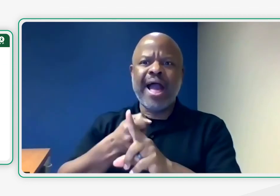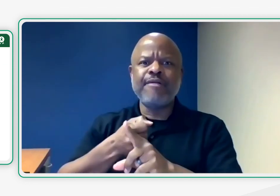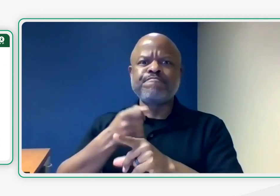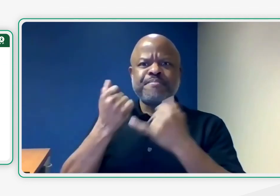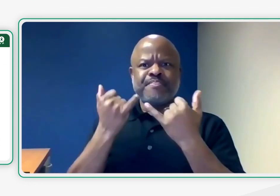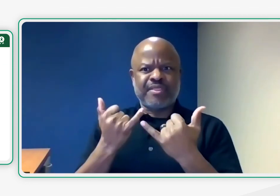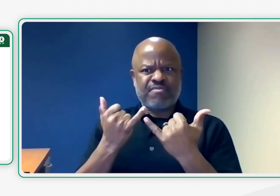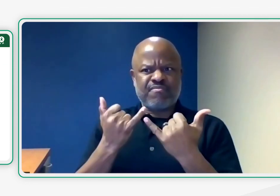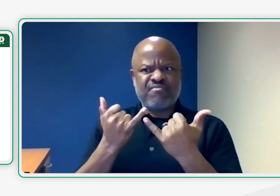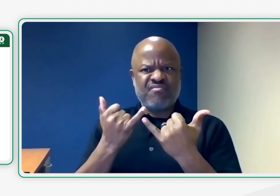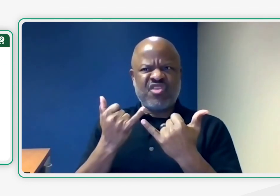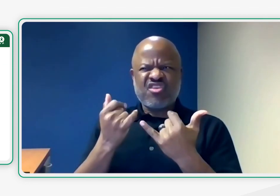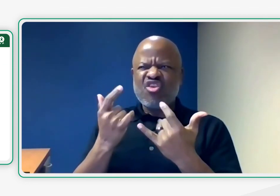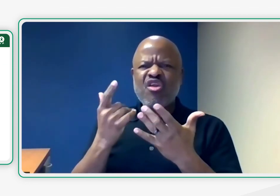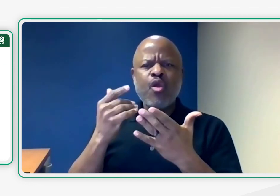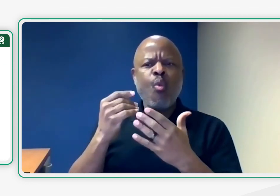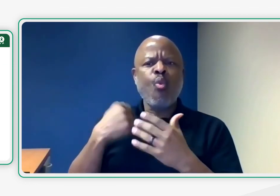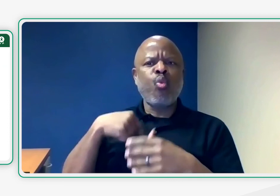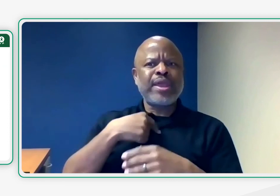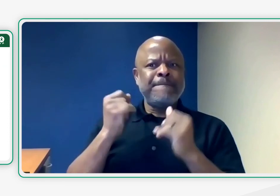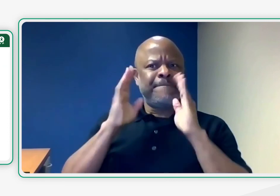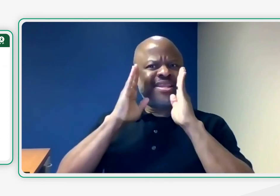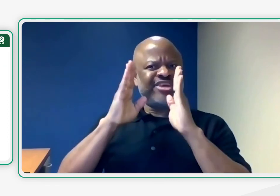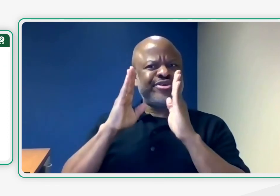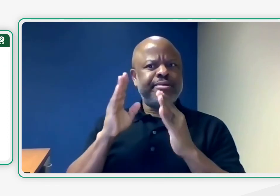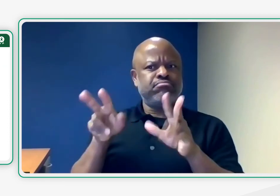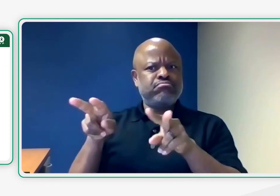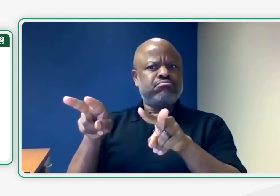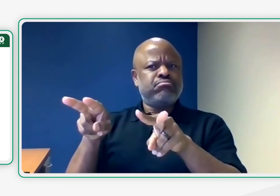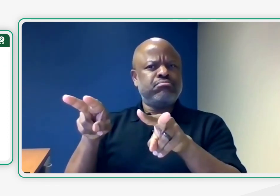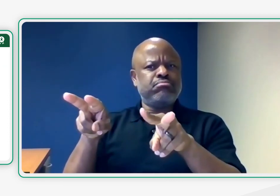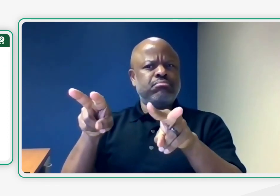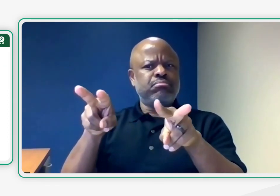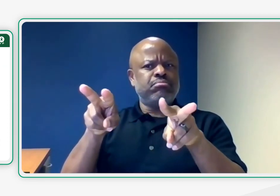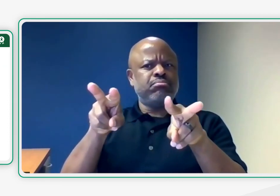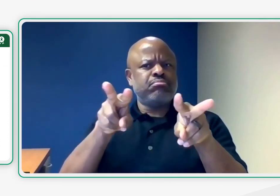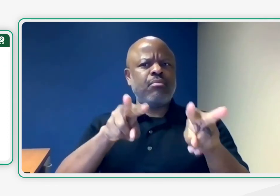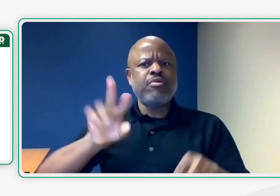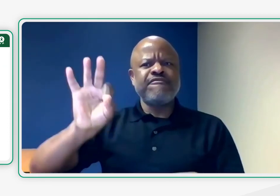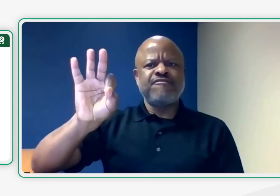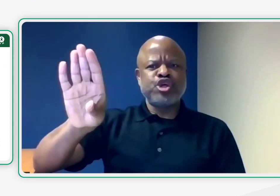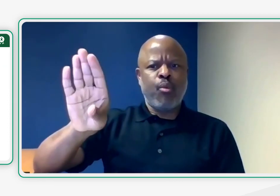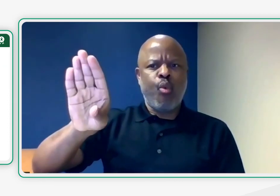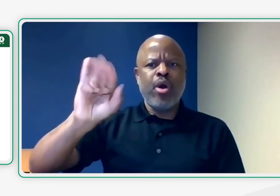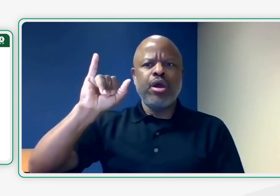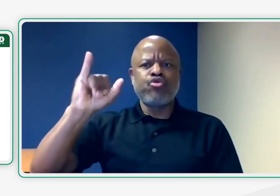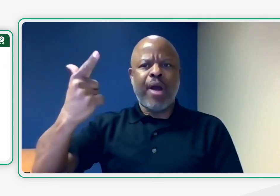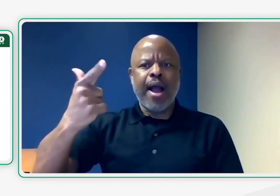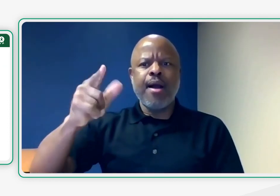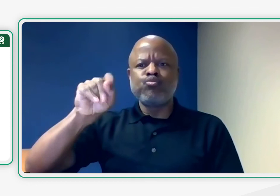economics. And it really, you know, sent us into a whirlwind. So a lot of us were paying attention,